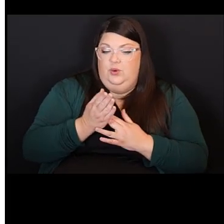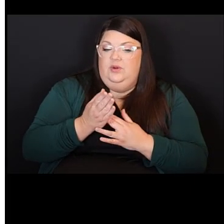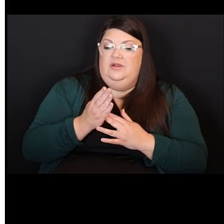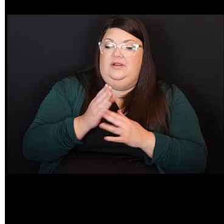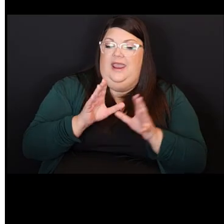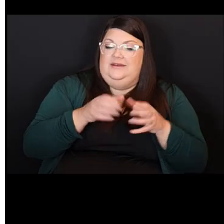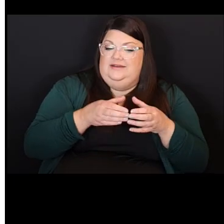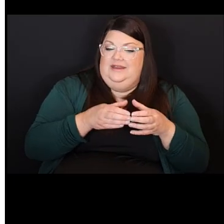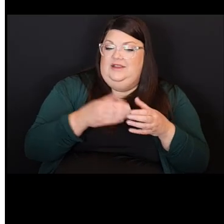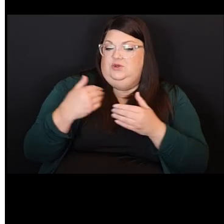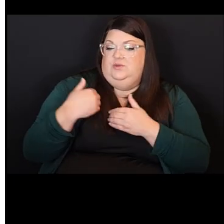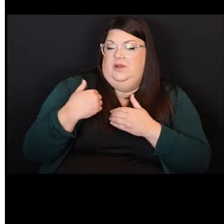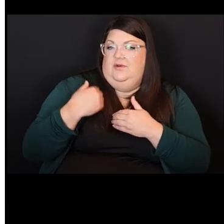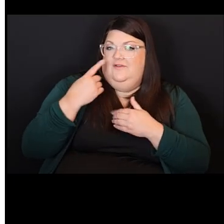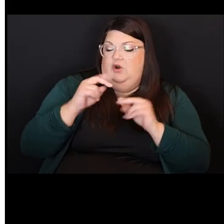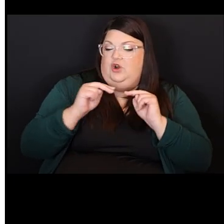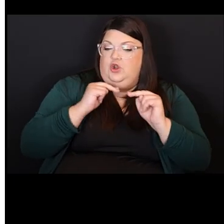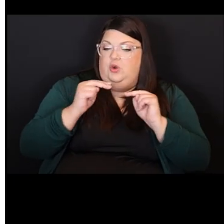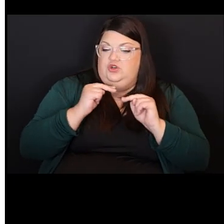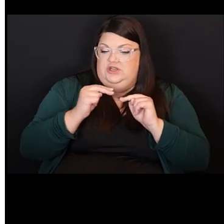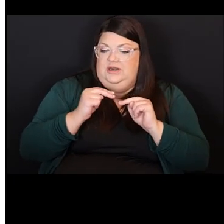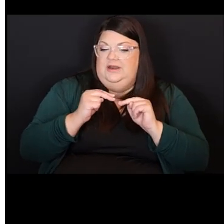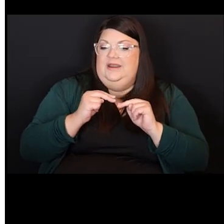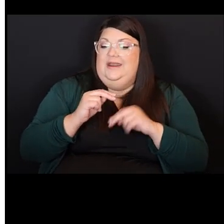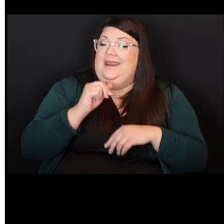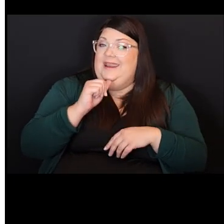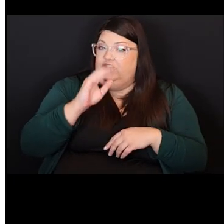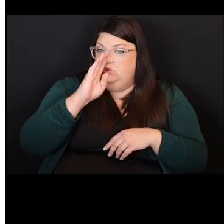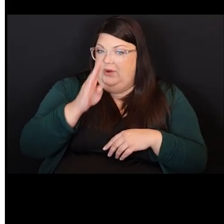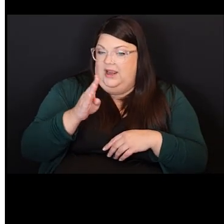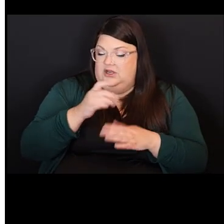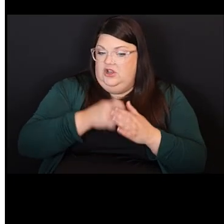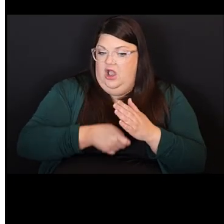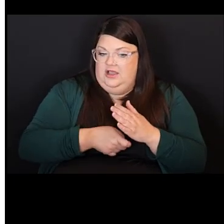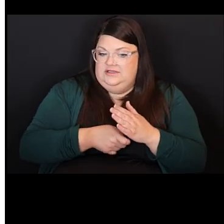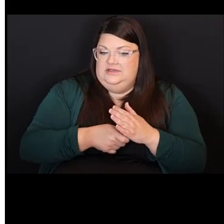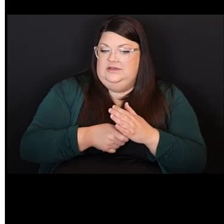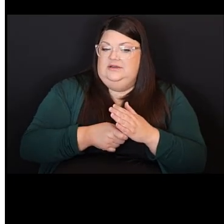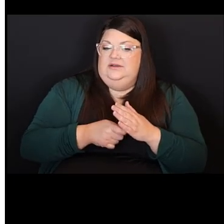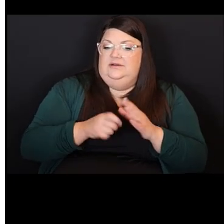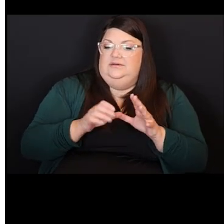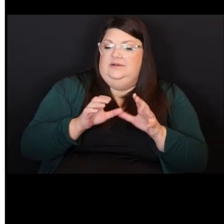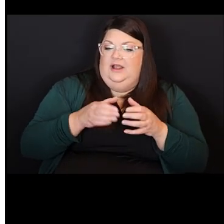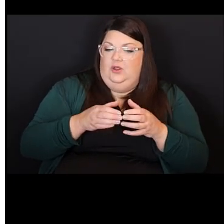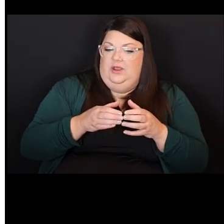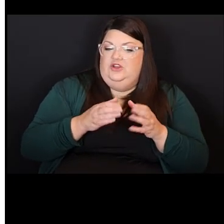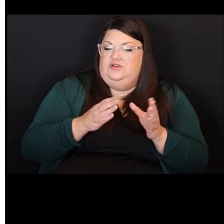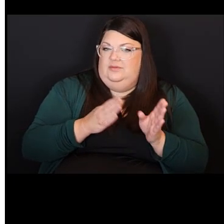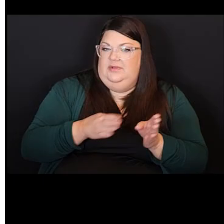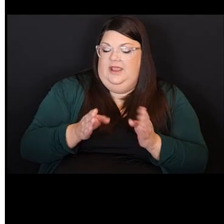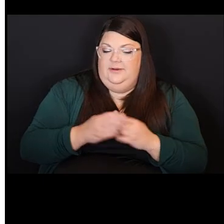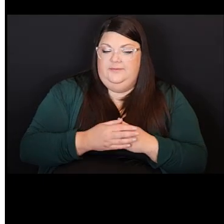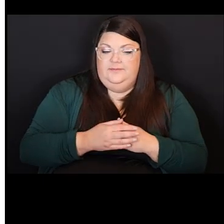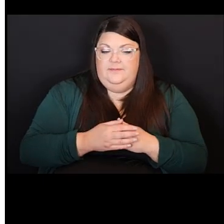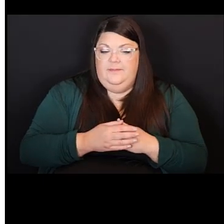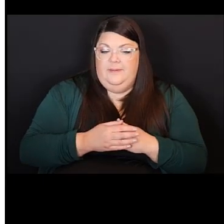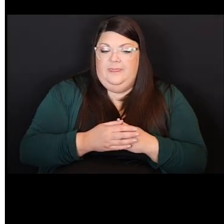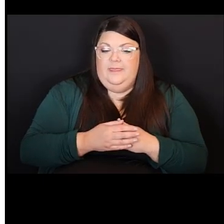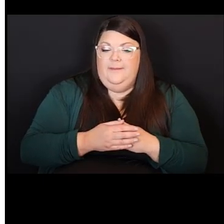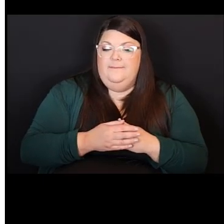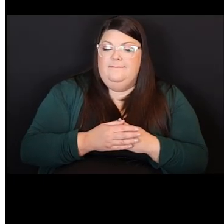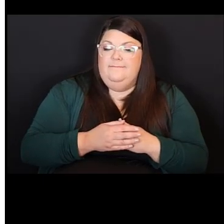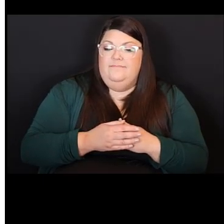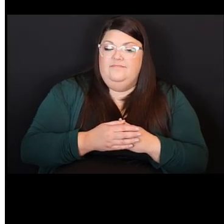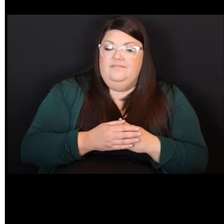an indirect cost rate or cost allocation plan The ed webpage for cognizant determination